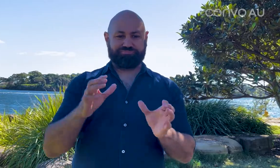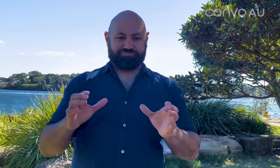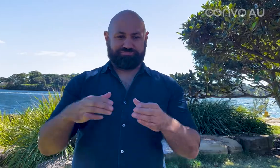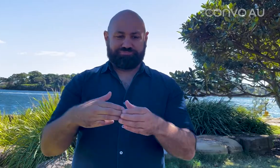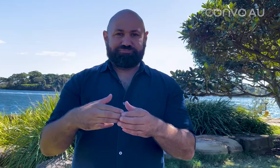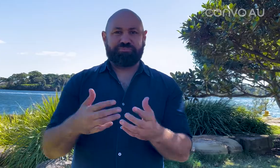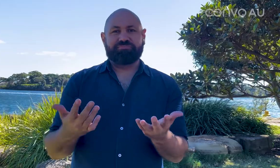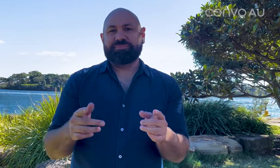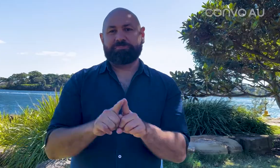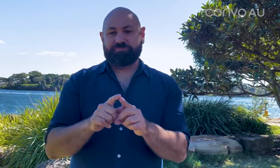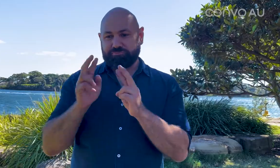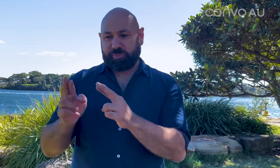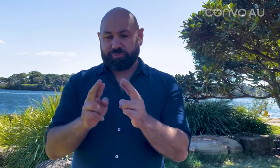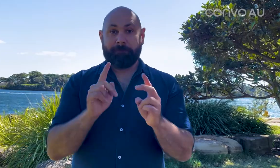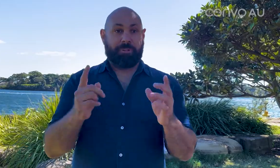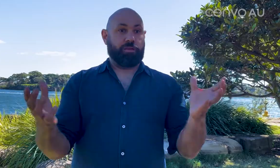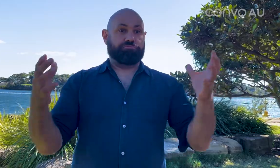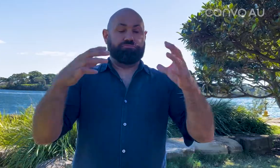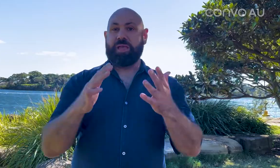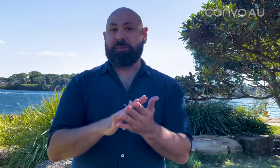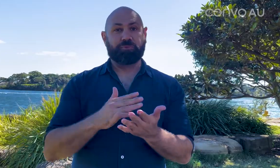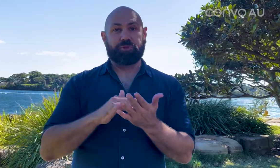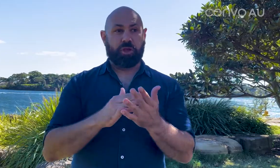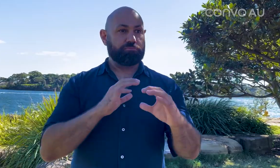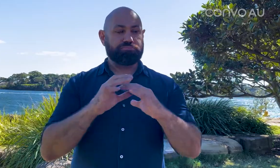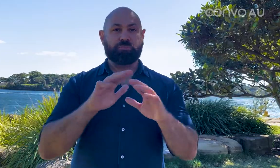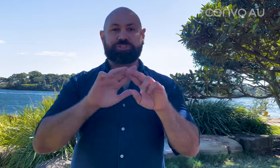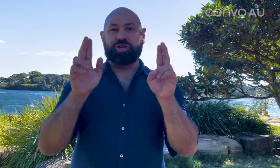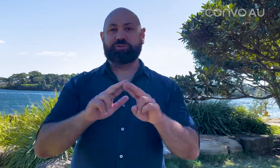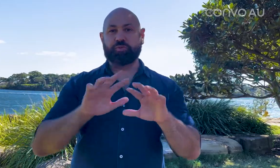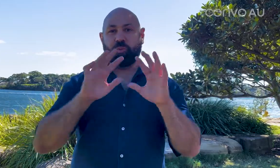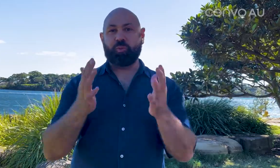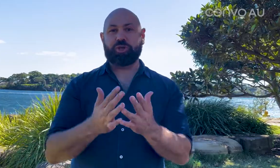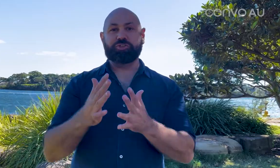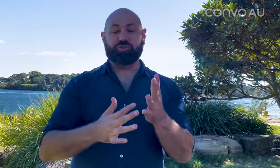we need to respect those sign languages too. It is all about respect. I support the development of an international sign language for people to understand each other around the world,